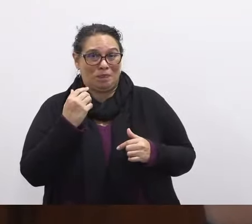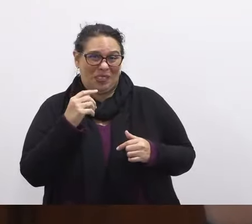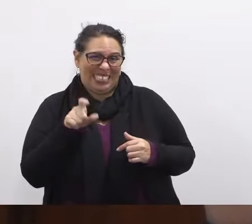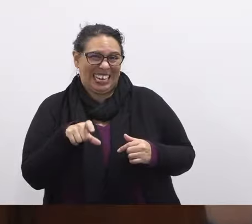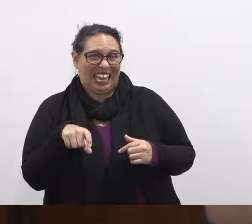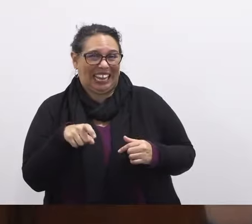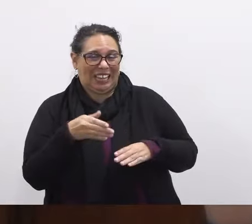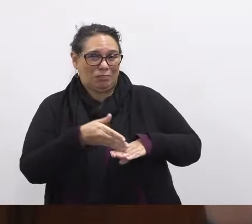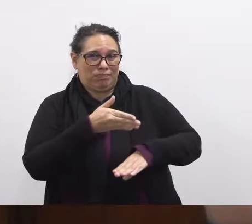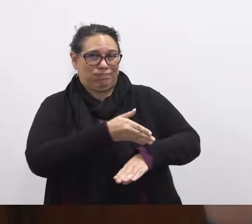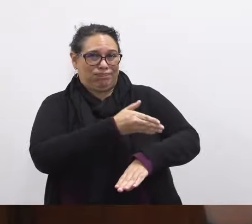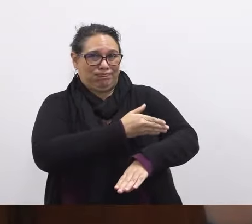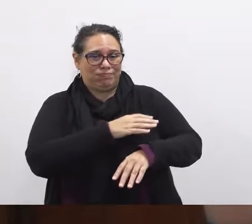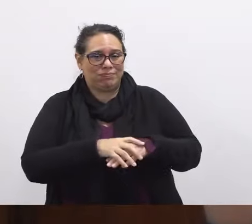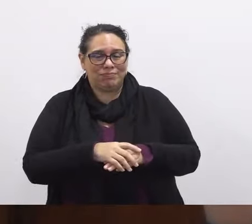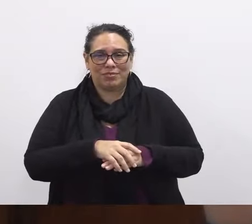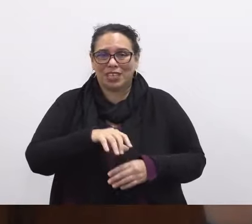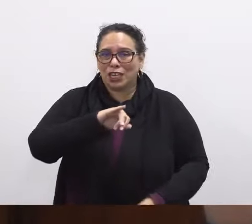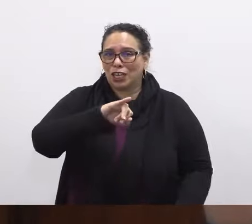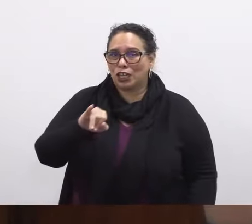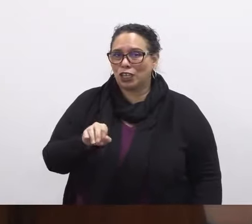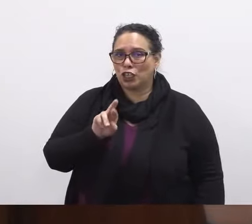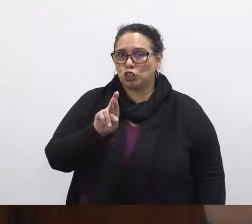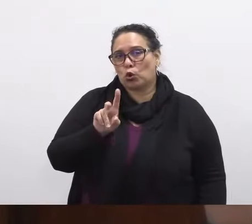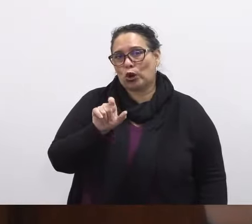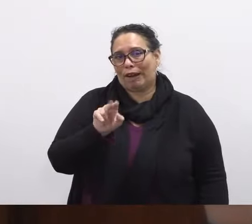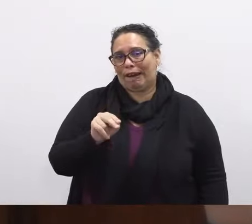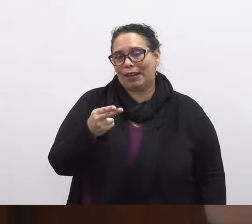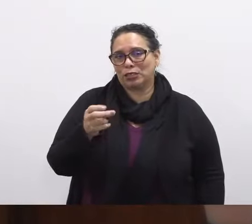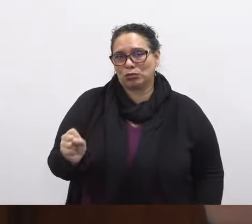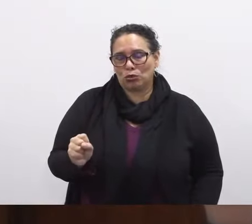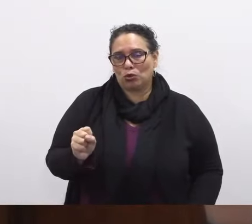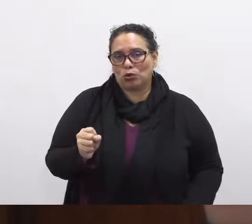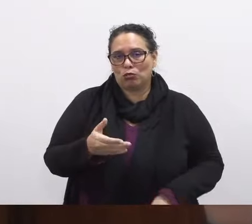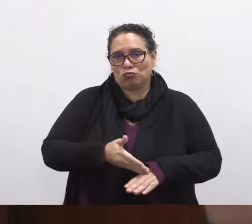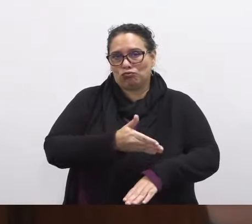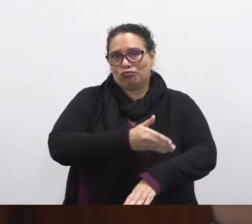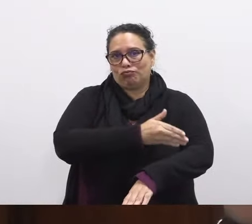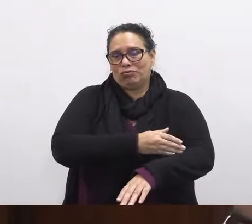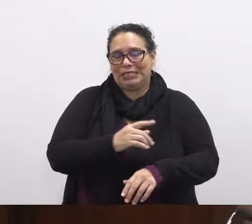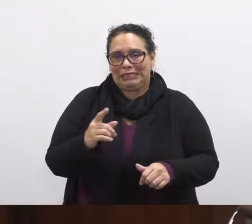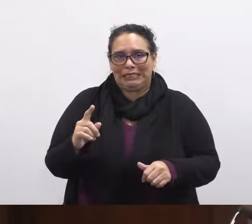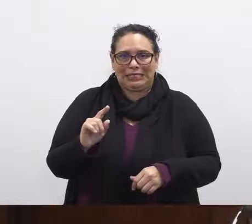and it is the single Jordan High School renovation is a single largest investment of bond dollars in the district.